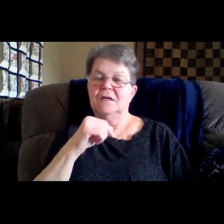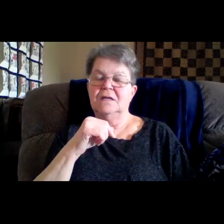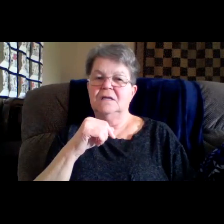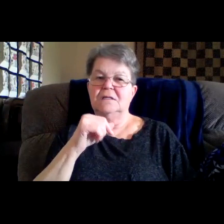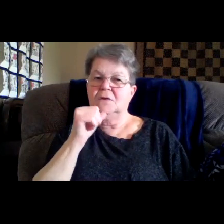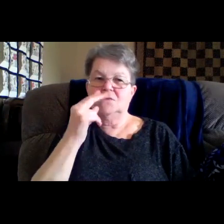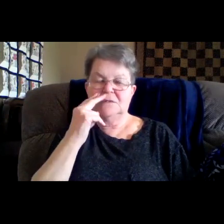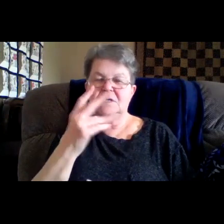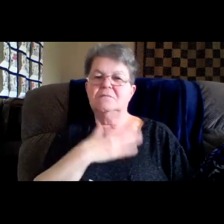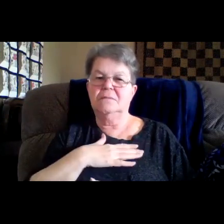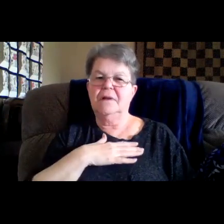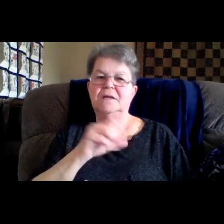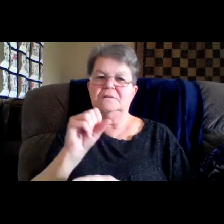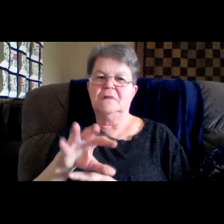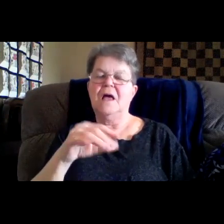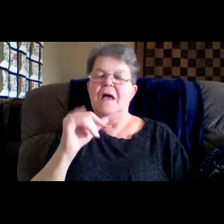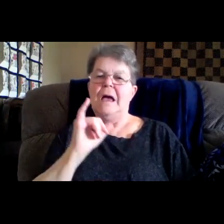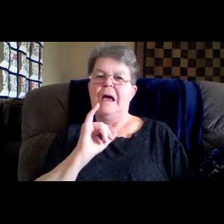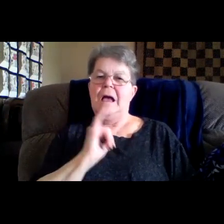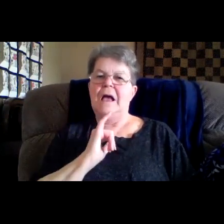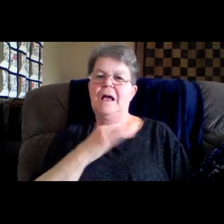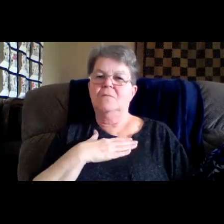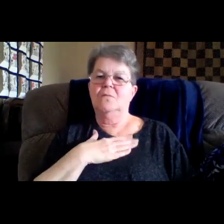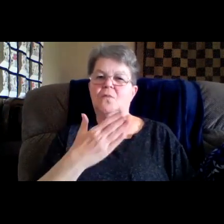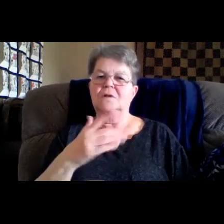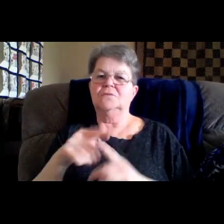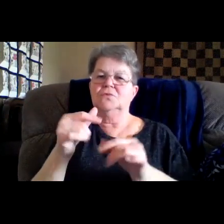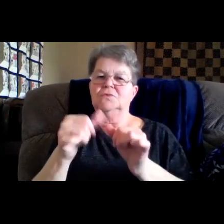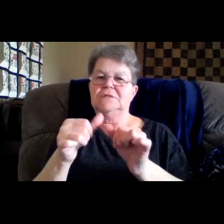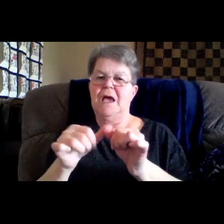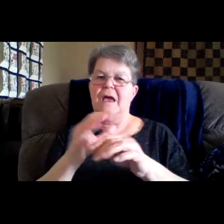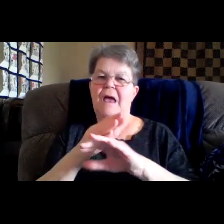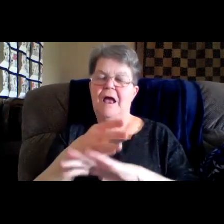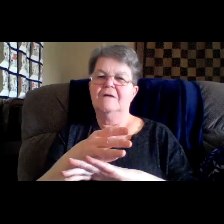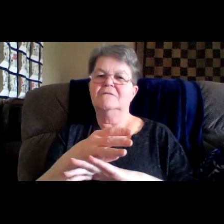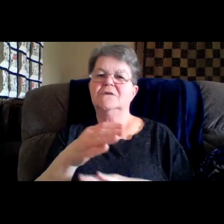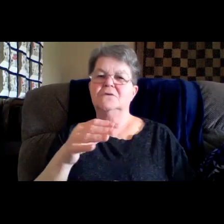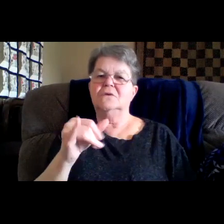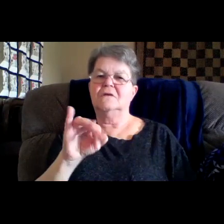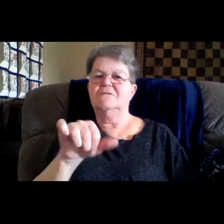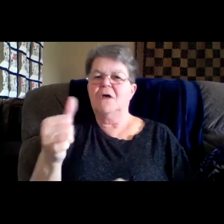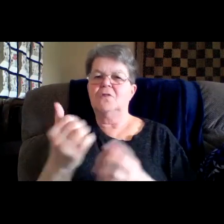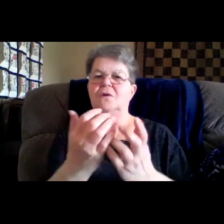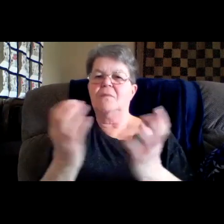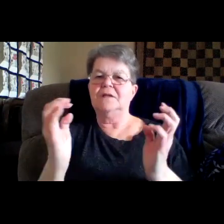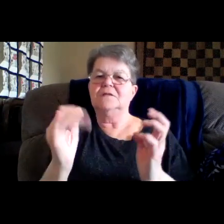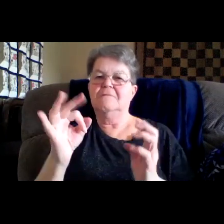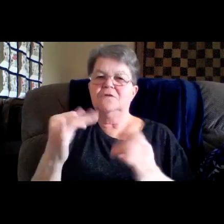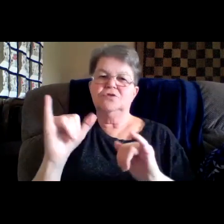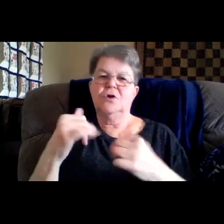but know I'm willing to stay after, if other people are willing to, and I think the other panelists did as well. So if you still have questions that we haven't gotten to